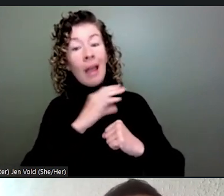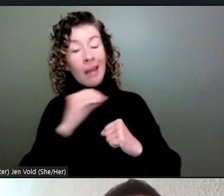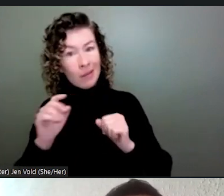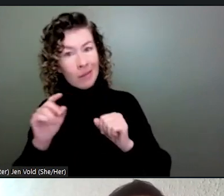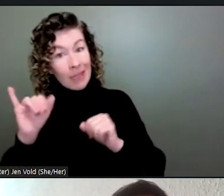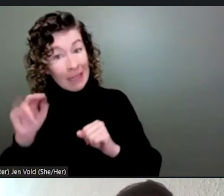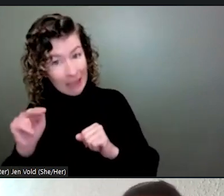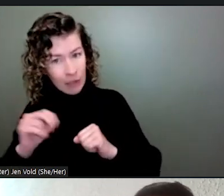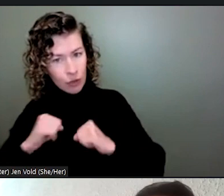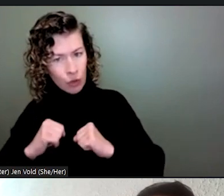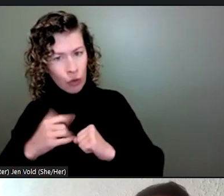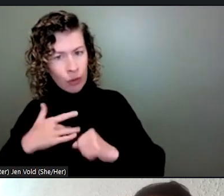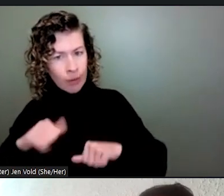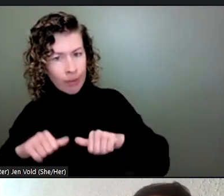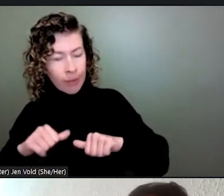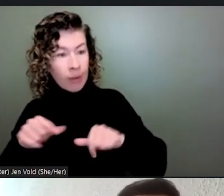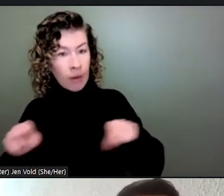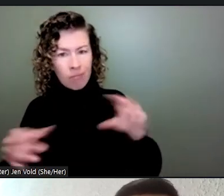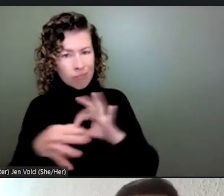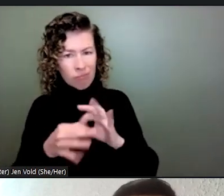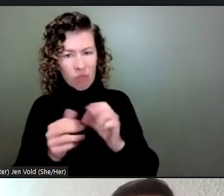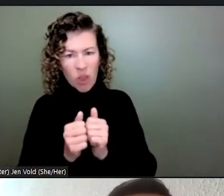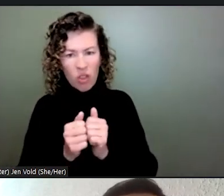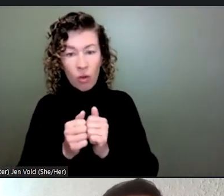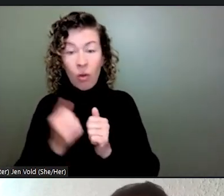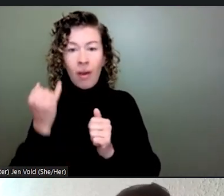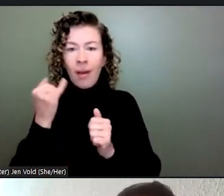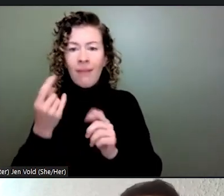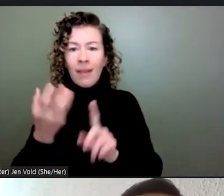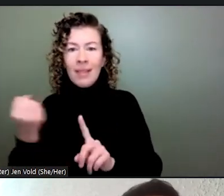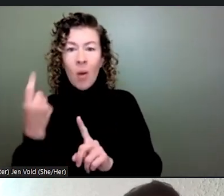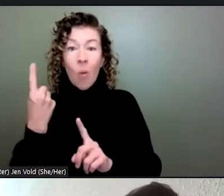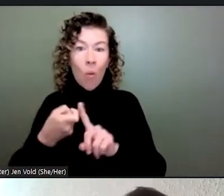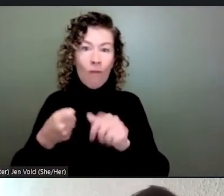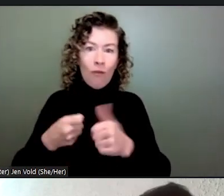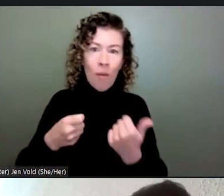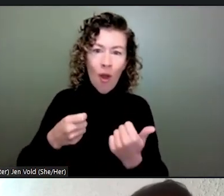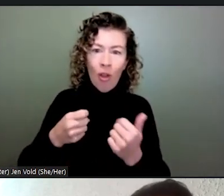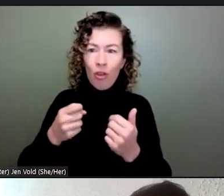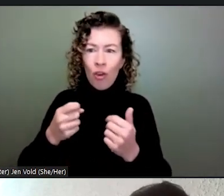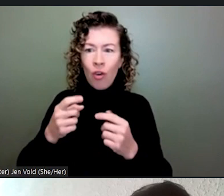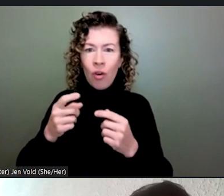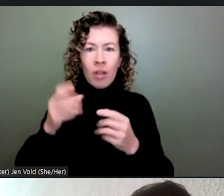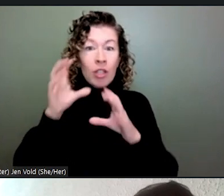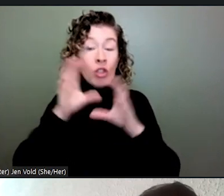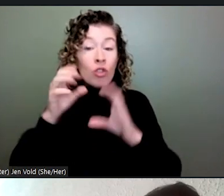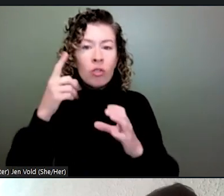So by effectively taking away one from the other, in search of having control over the sovereign--sovereignty.